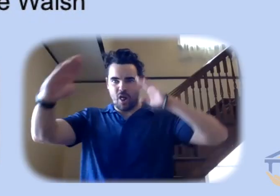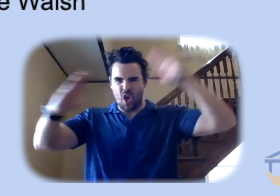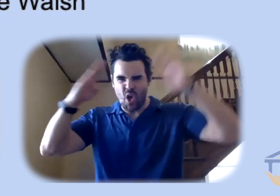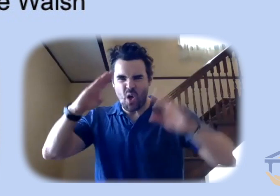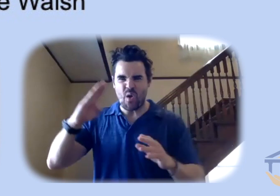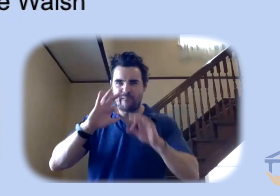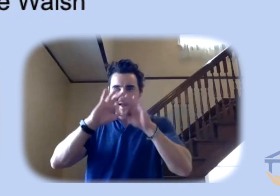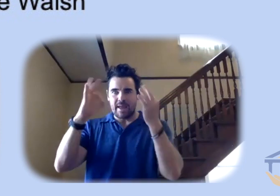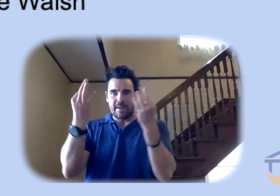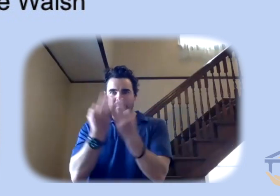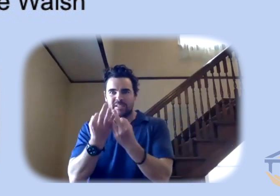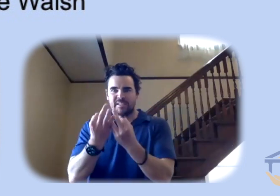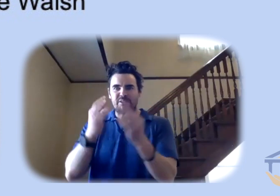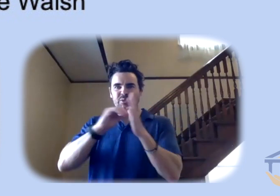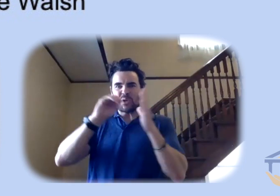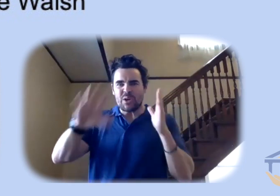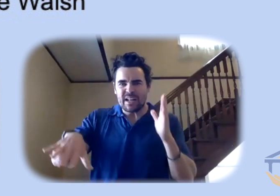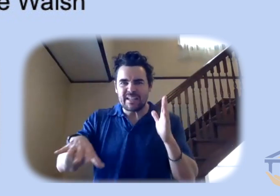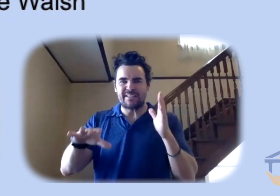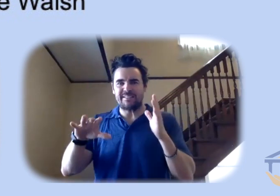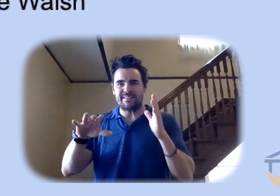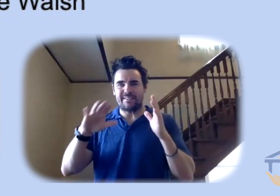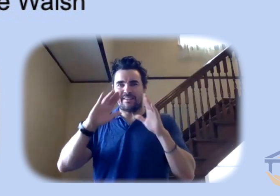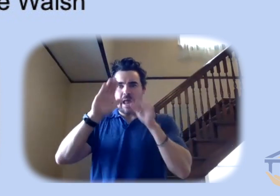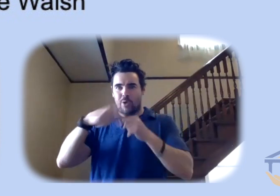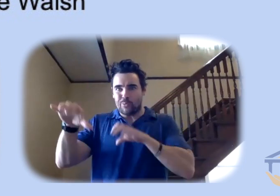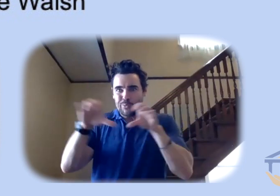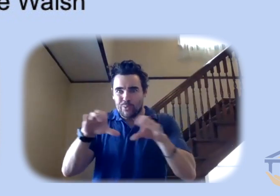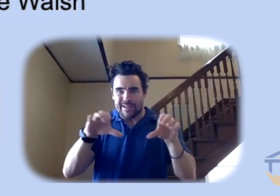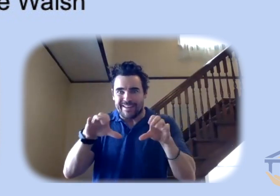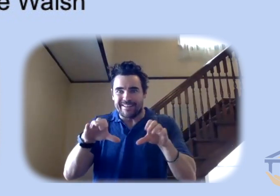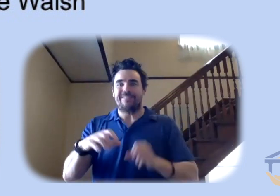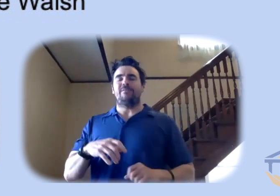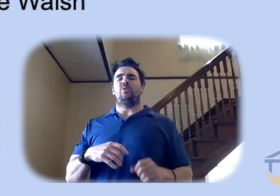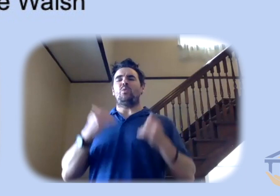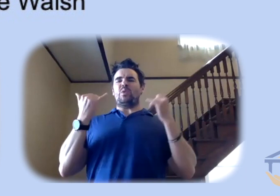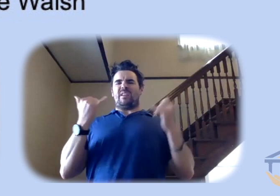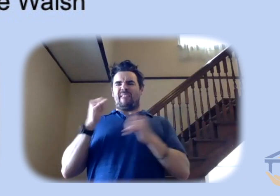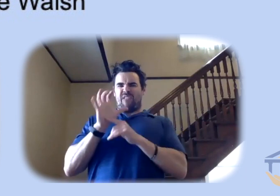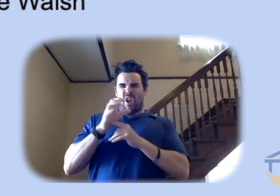Hi, everyone, families, students! How's everyone doing today? We're going to